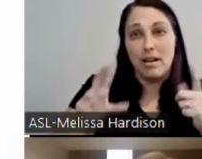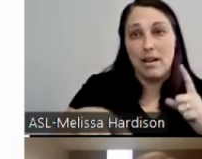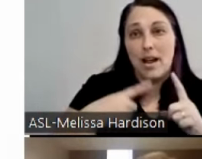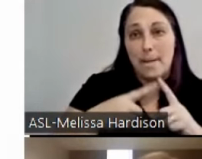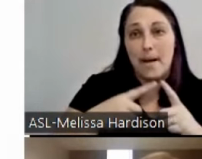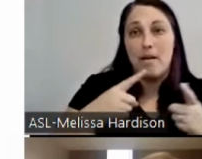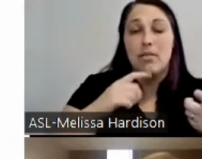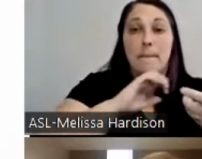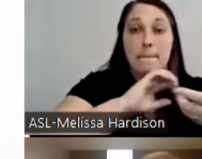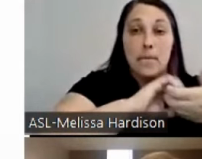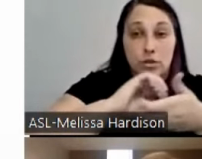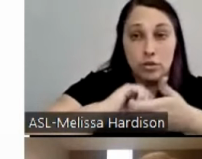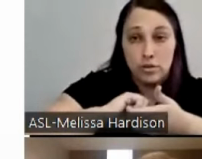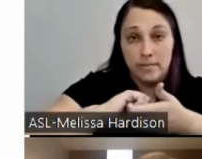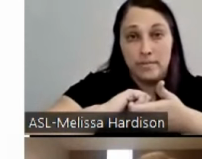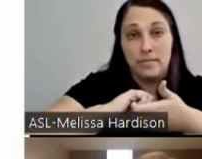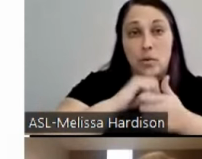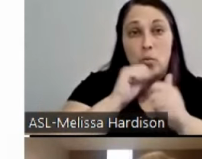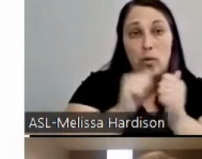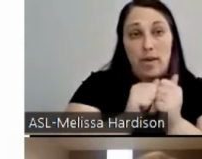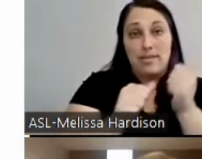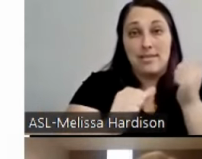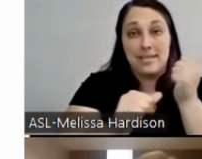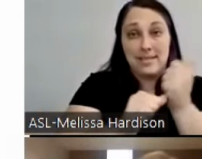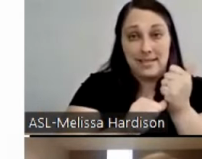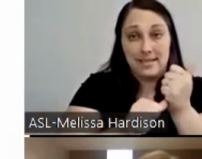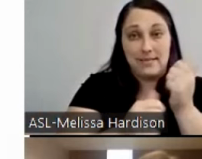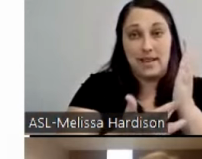Prices of lumber in materials for large contractors, you know?